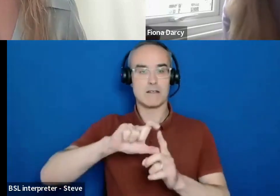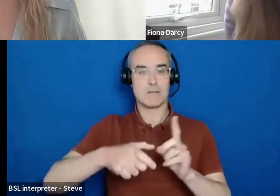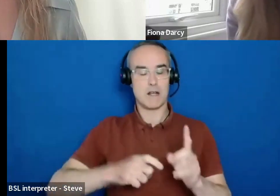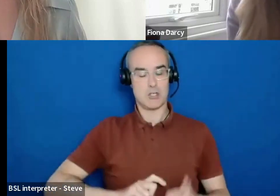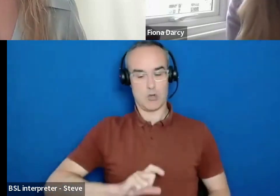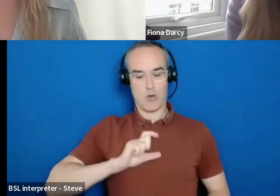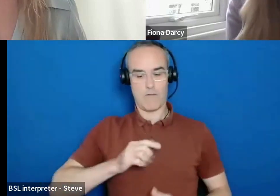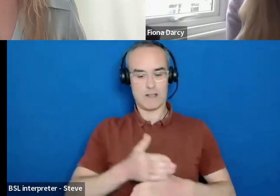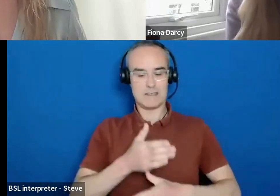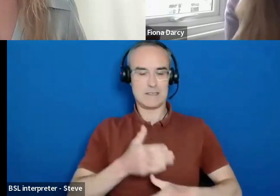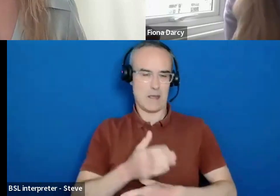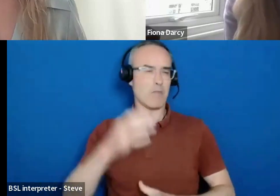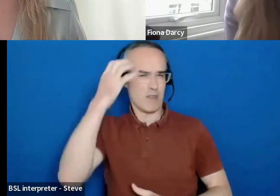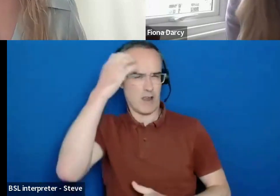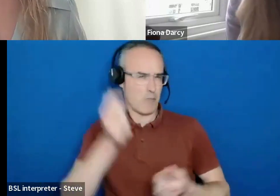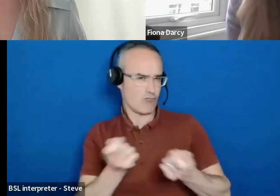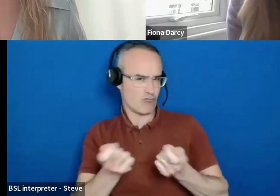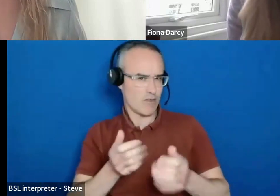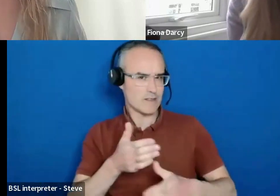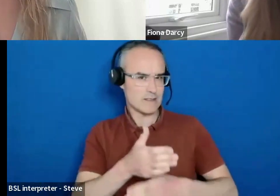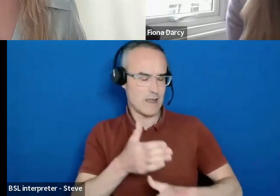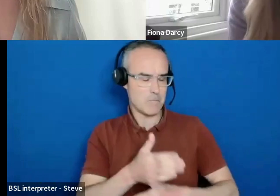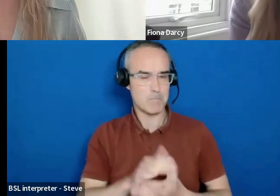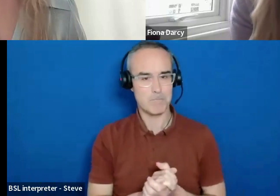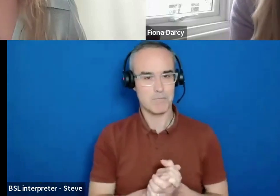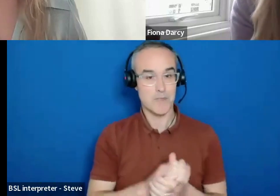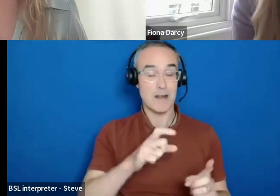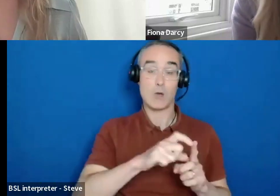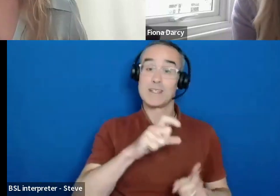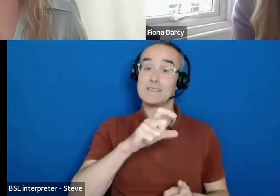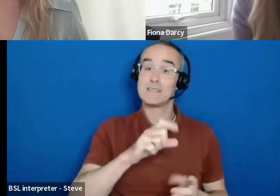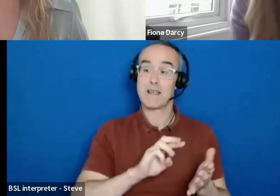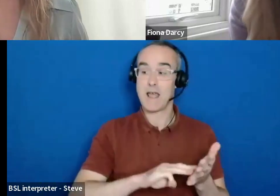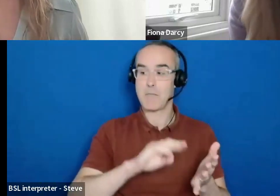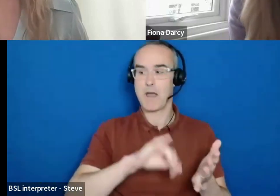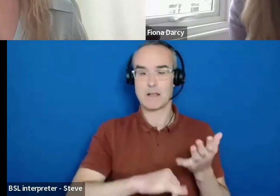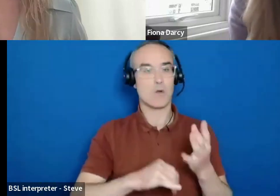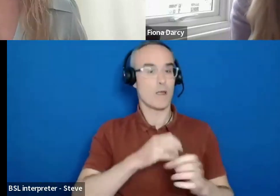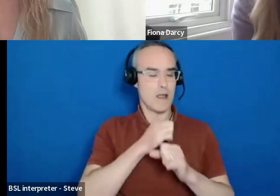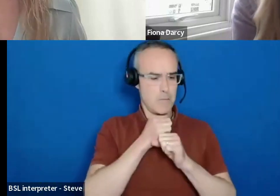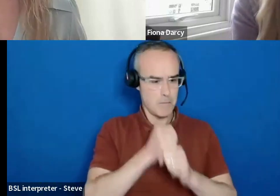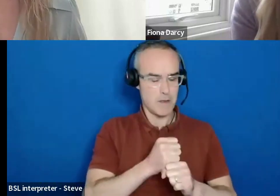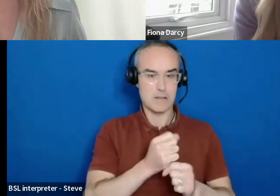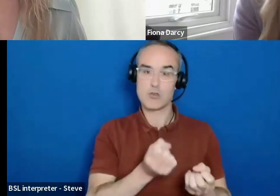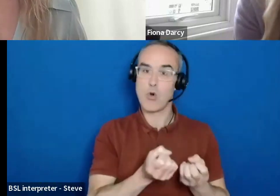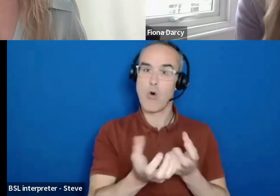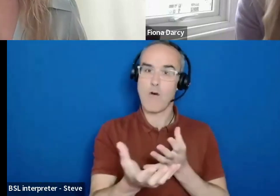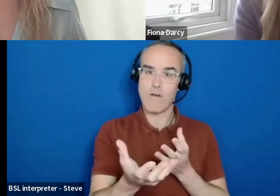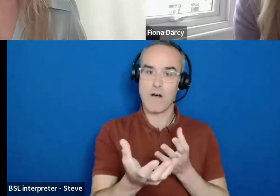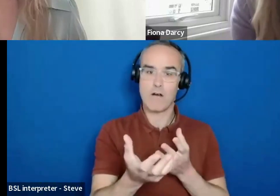At DCMS we are committed to offering interviews to a fair and proportionate number of disabled